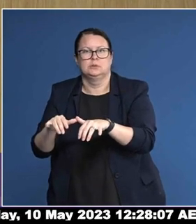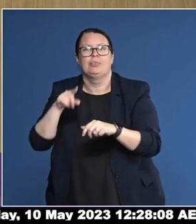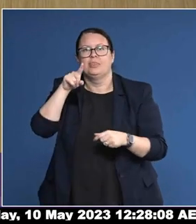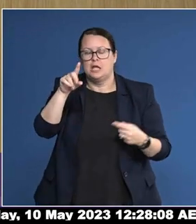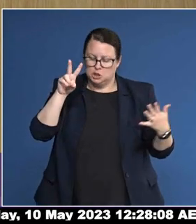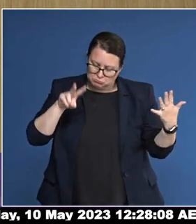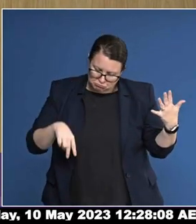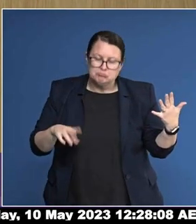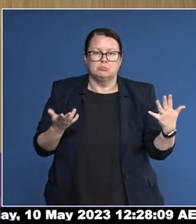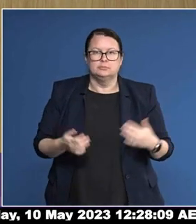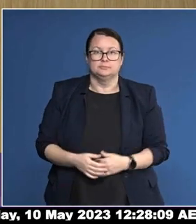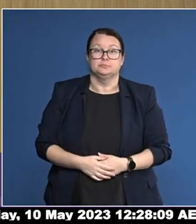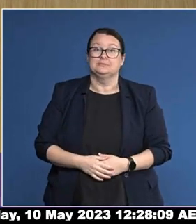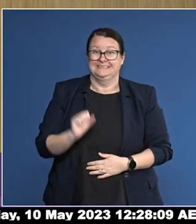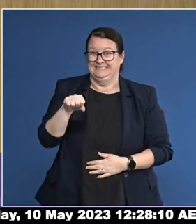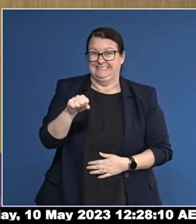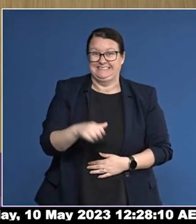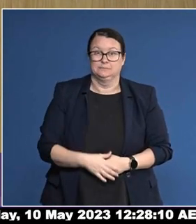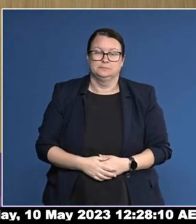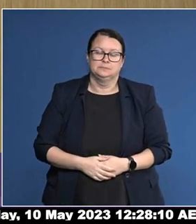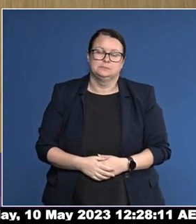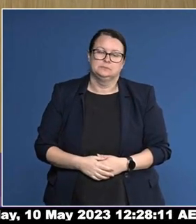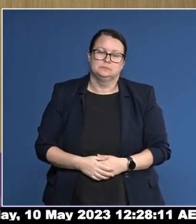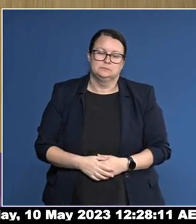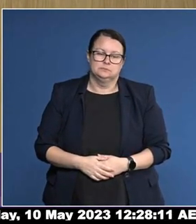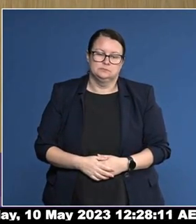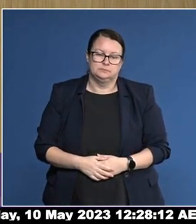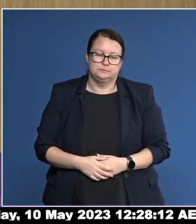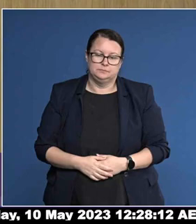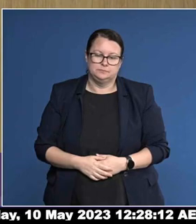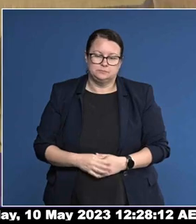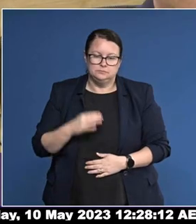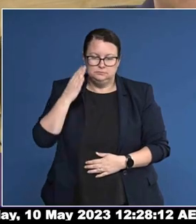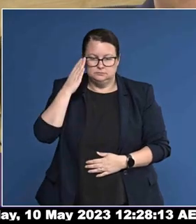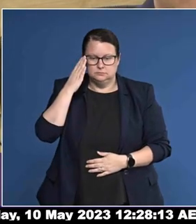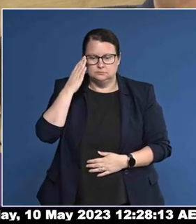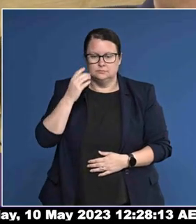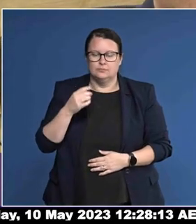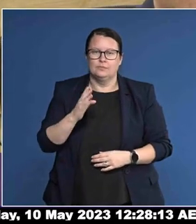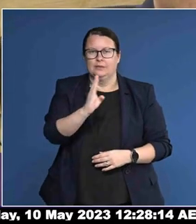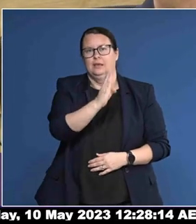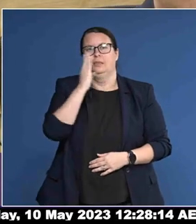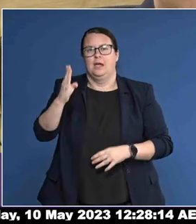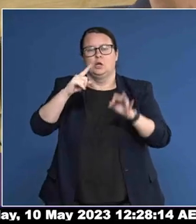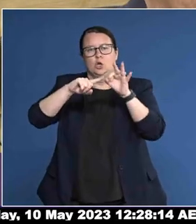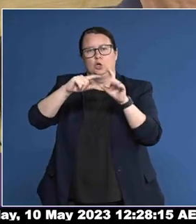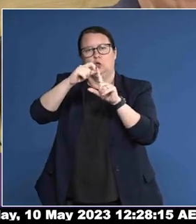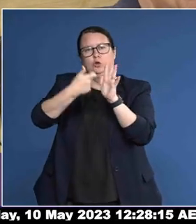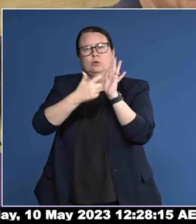it. MR CLARK: That's exactly what happened. The next column is said to be QPrime Reference Number and you'll see there's a reference number there.